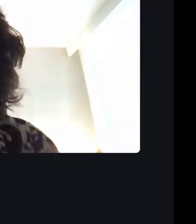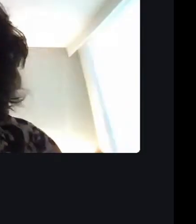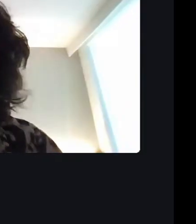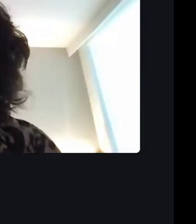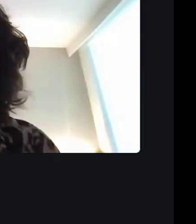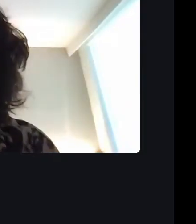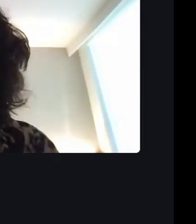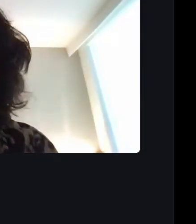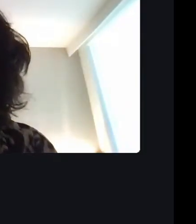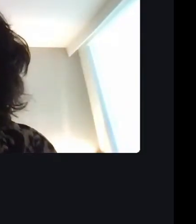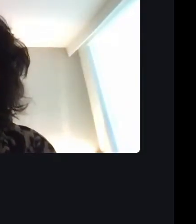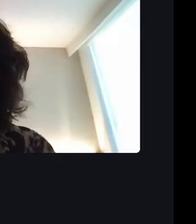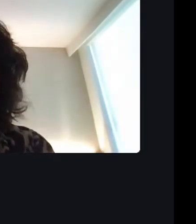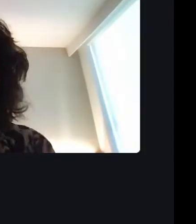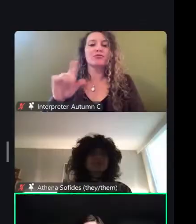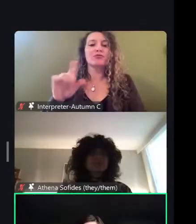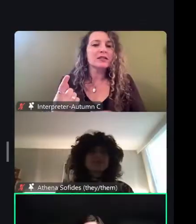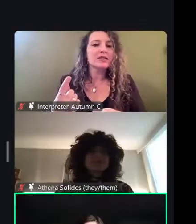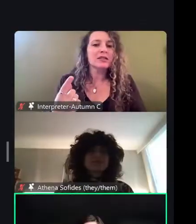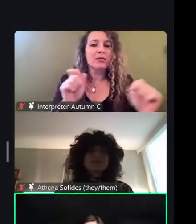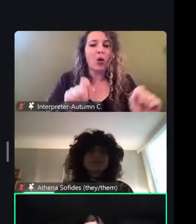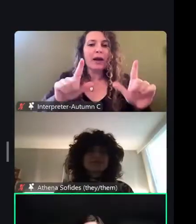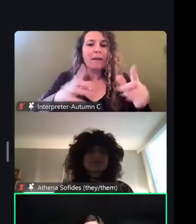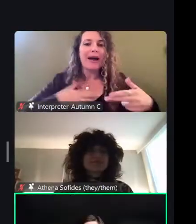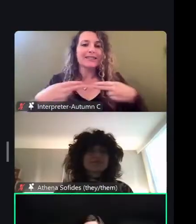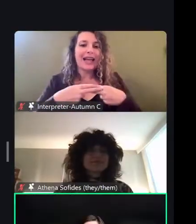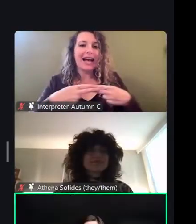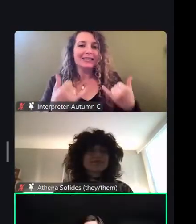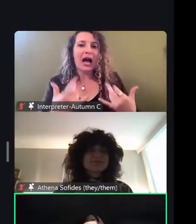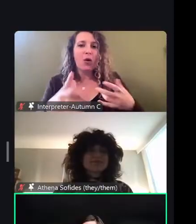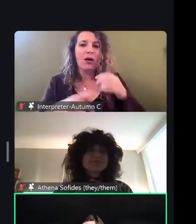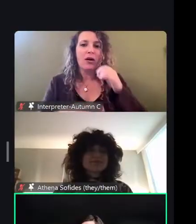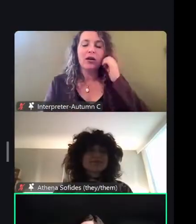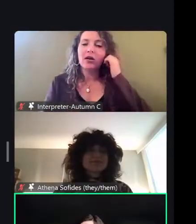I am just pulling up my slides now. So as I said,